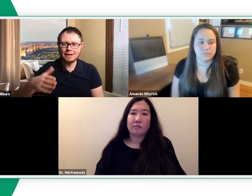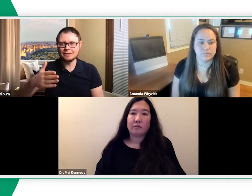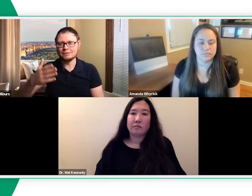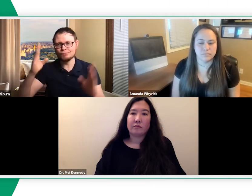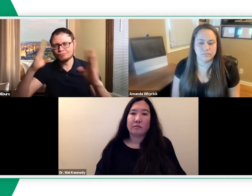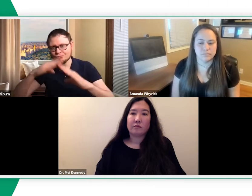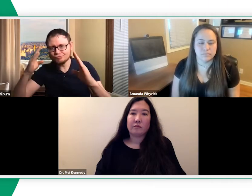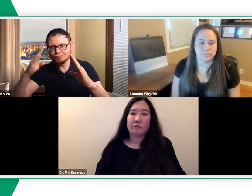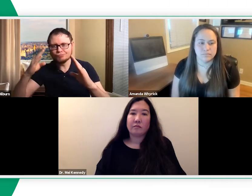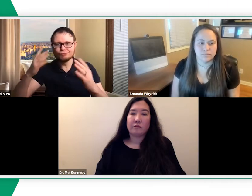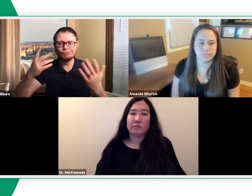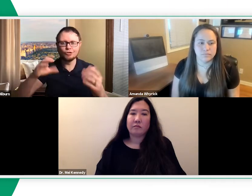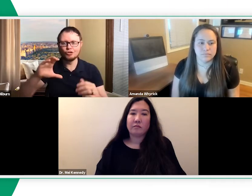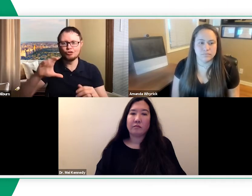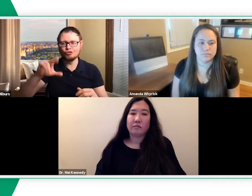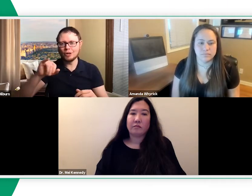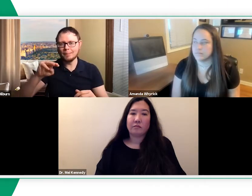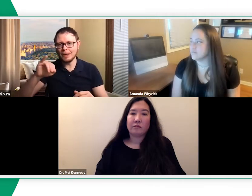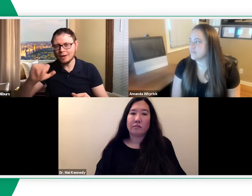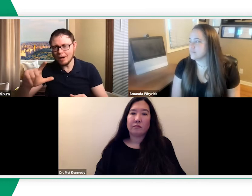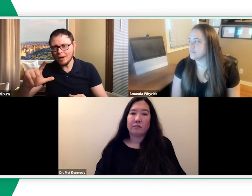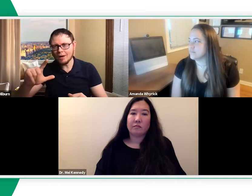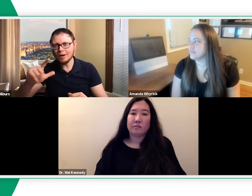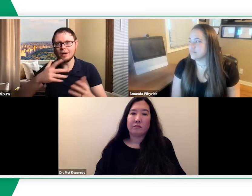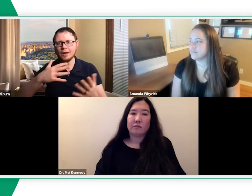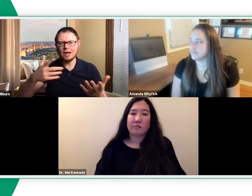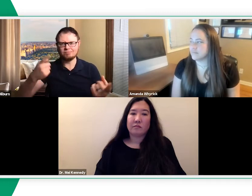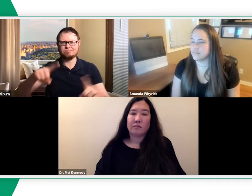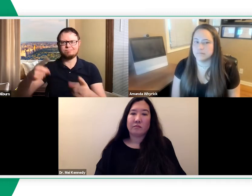through movies or through the news, and usually it was in a negative light. It was because